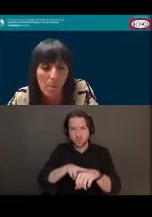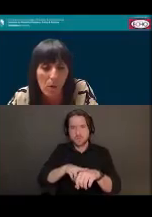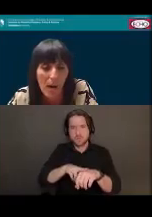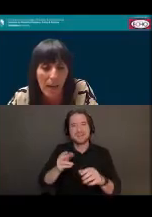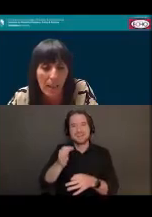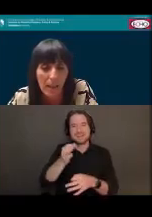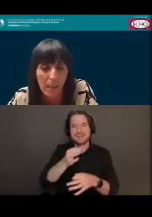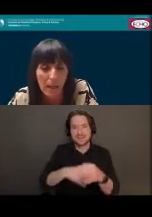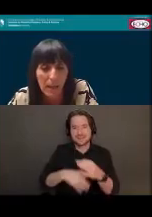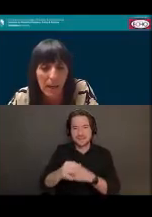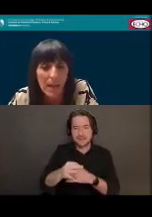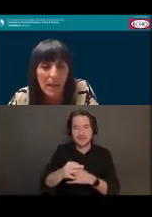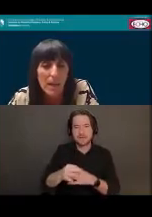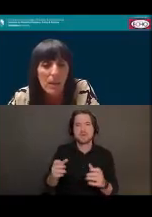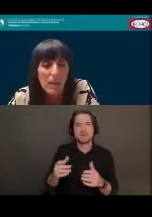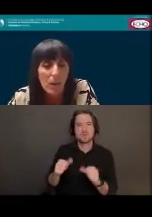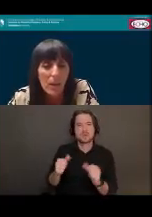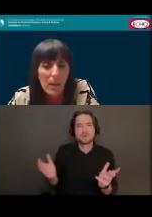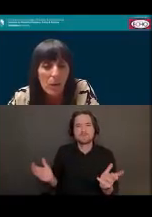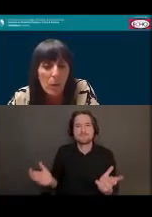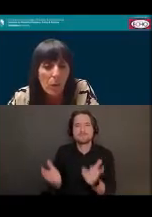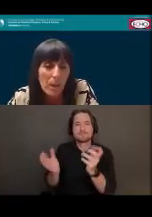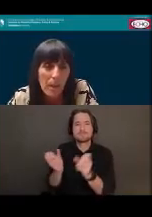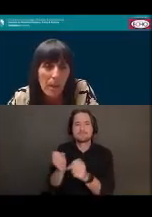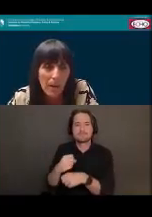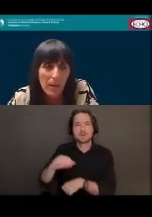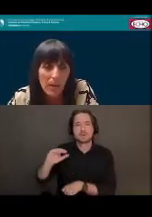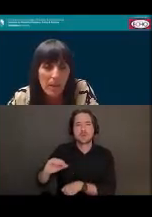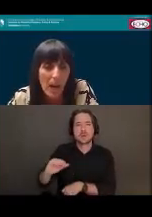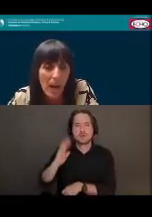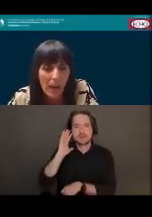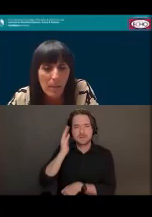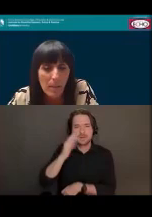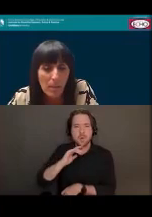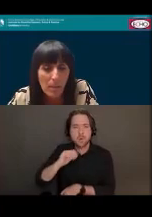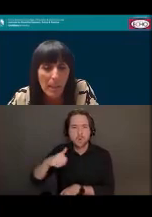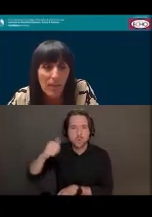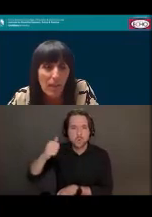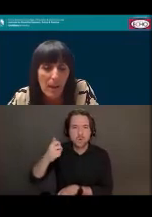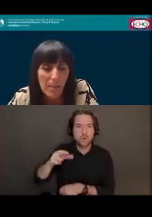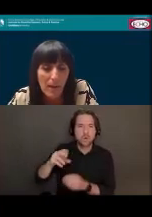more academic. So it's a really powerful time to reframe that